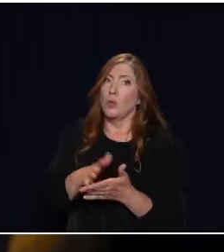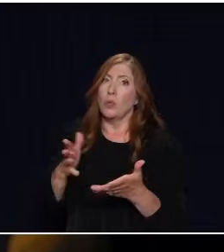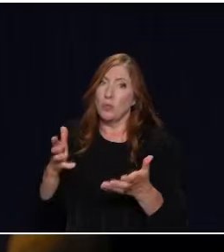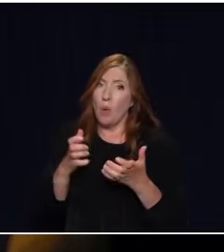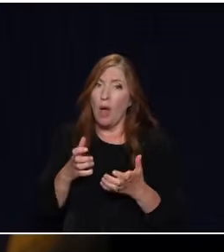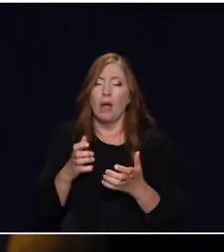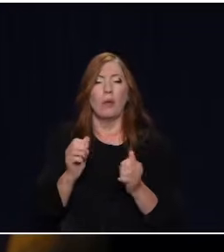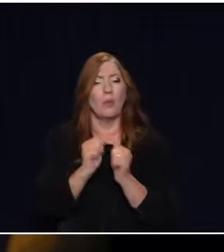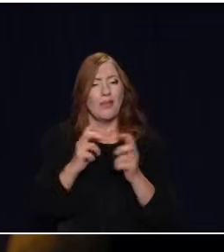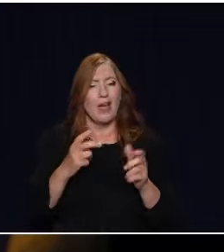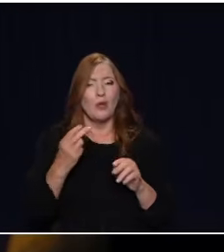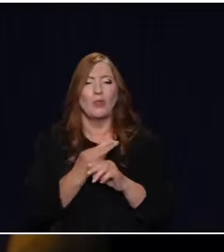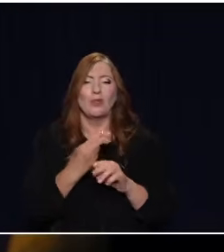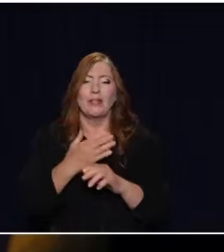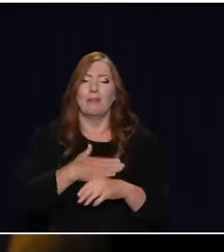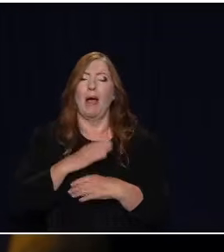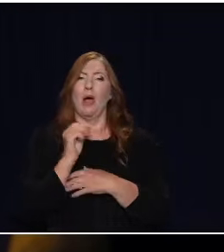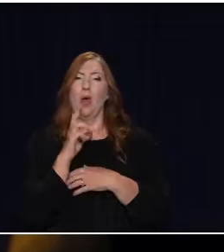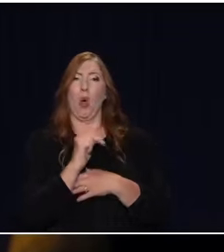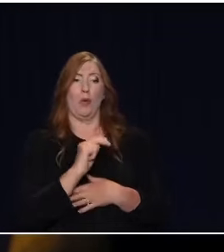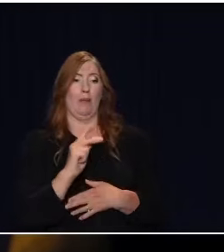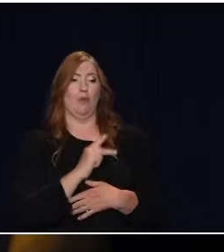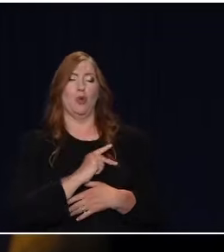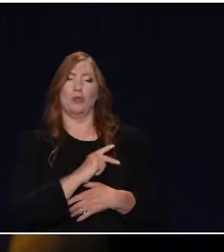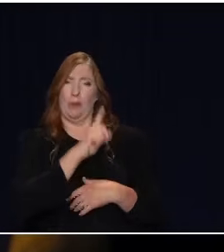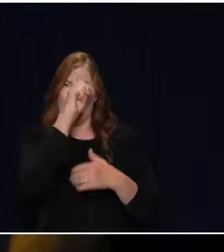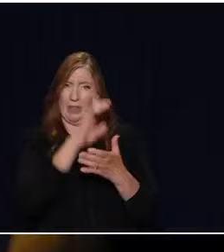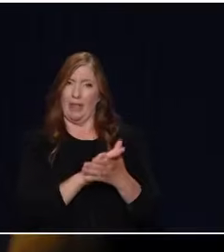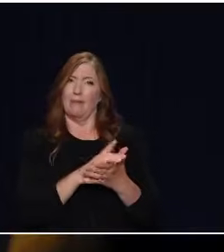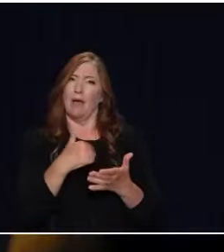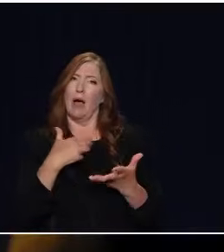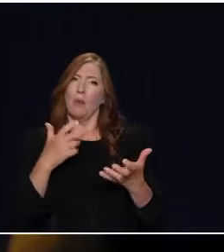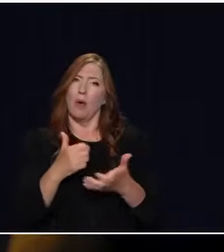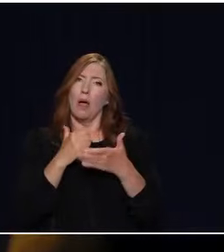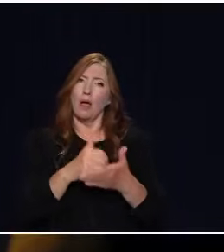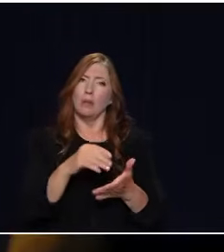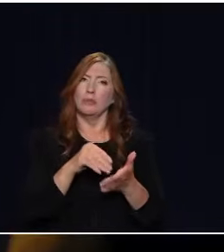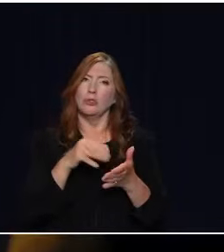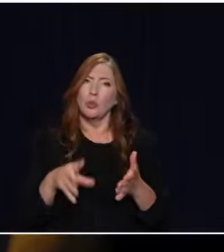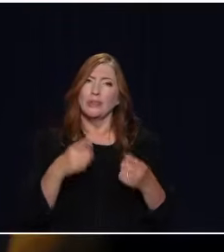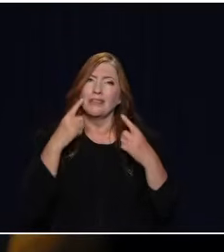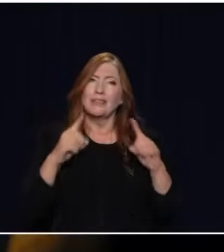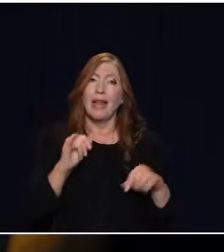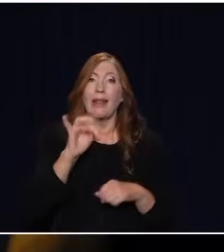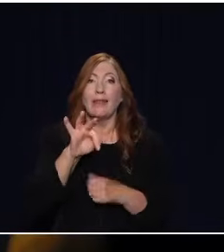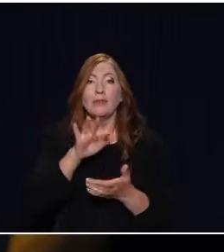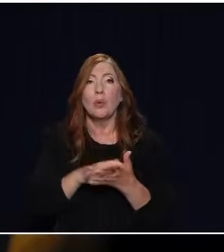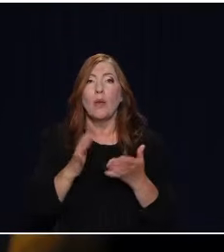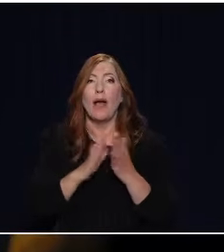SOCIAL WORKER. THIS IS WHERE I WOULD LEAN INTO WHAT THE SCHOOLS ARE ASKING FOR.